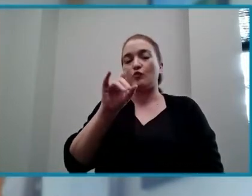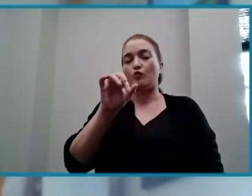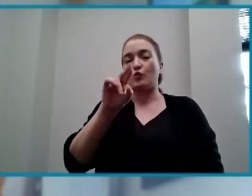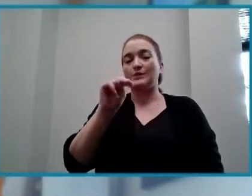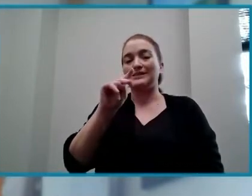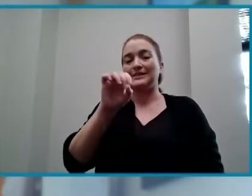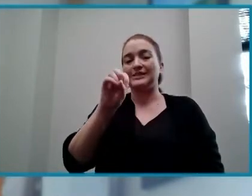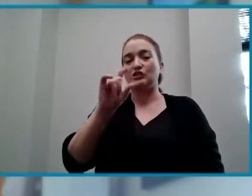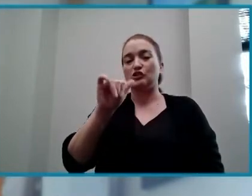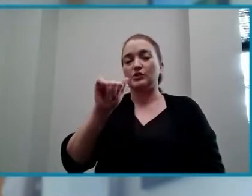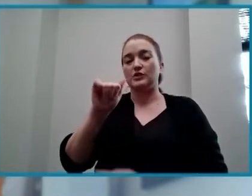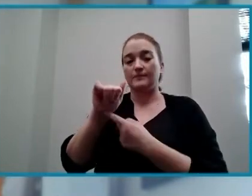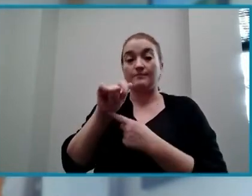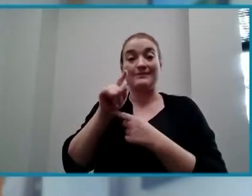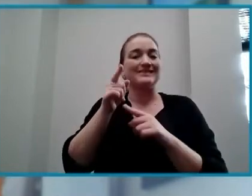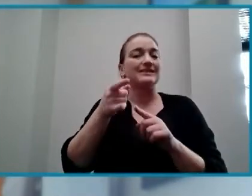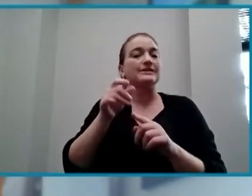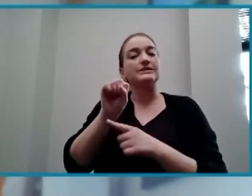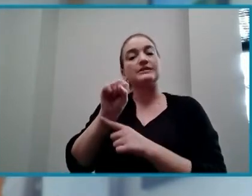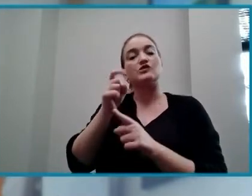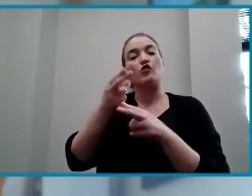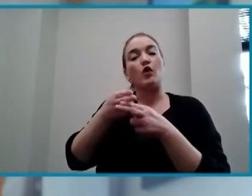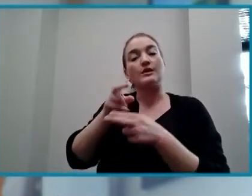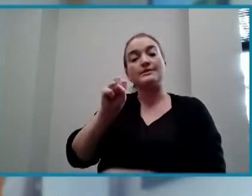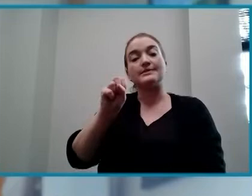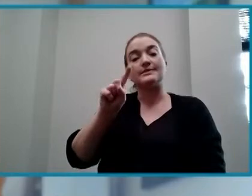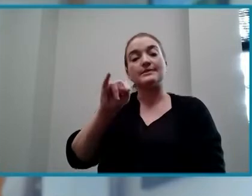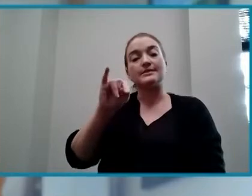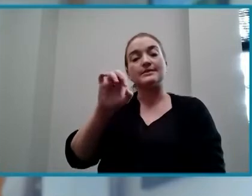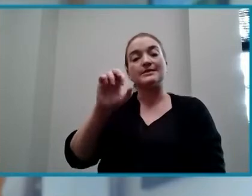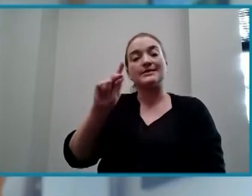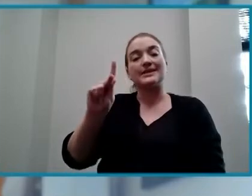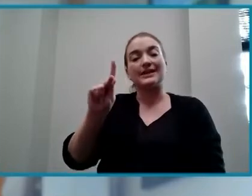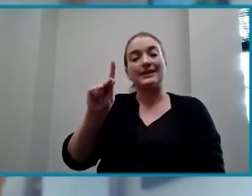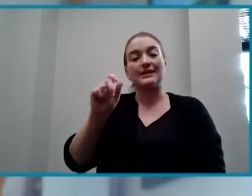stick dancing tradition from his island of Pingelap in the Federated States of Micronesia.